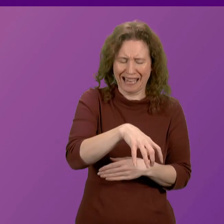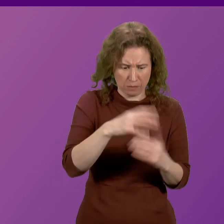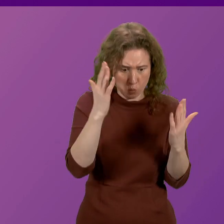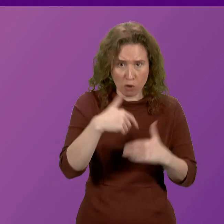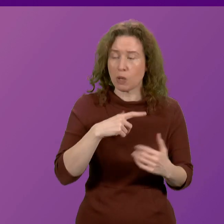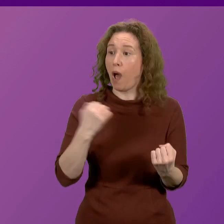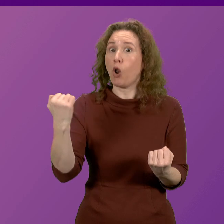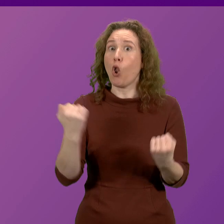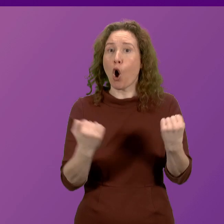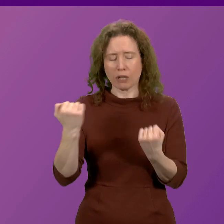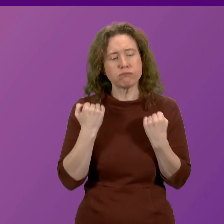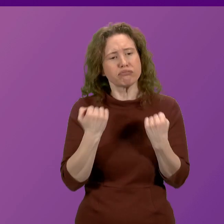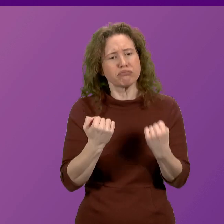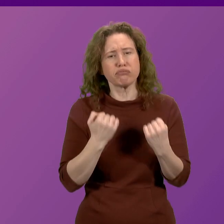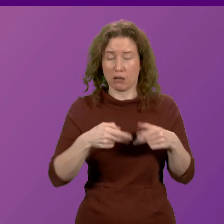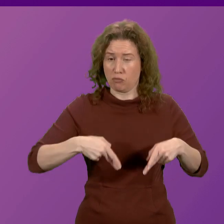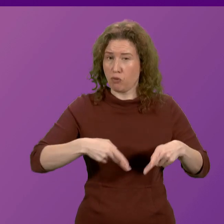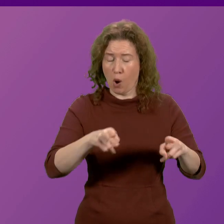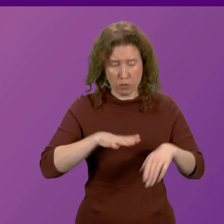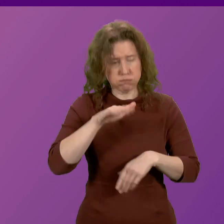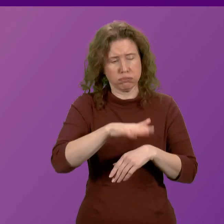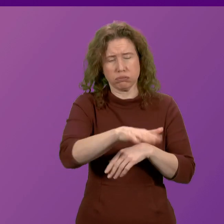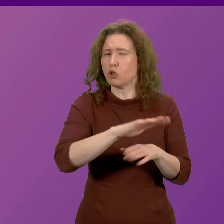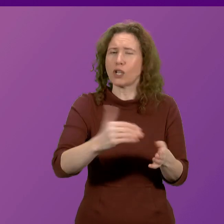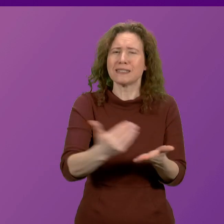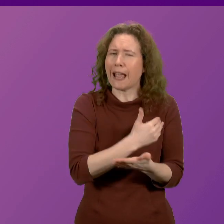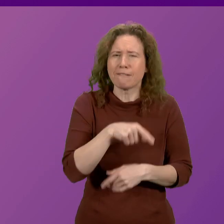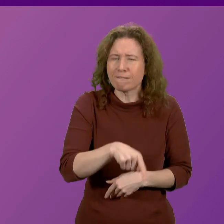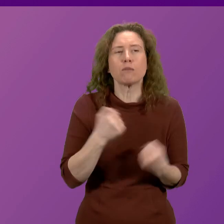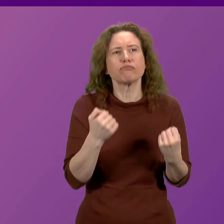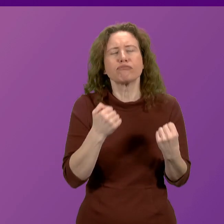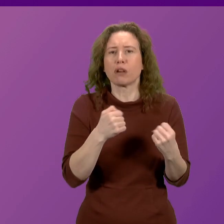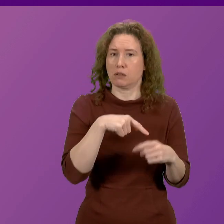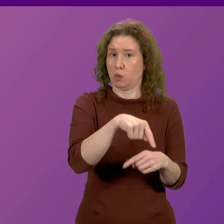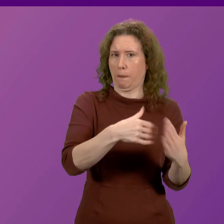making hundreds of journeys along dangerous and unsuitable roads to facilitate that. Currently,